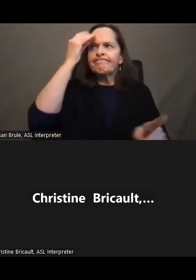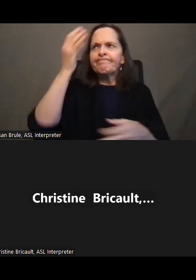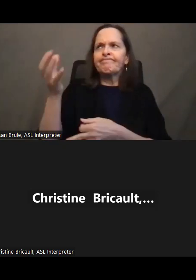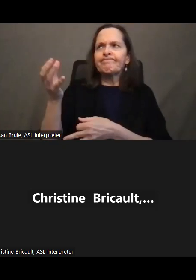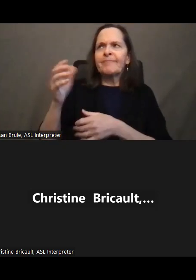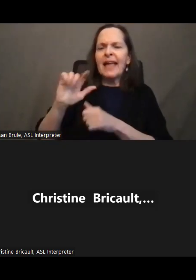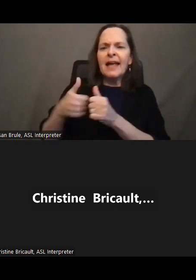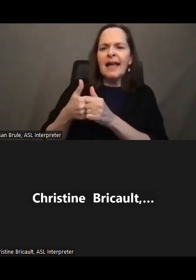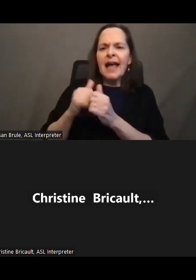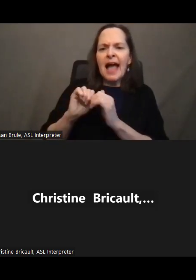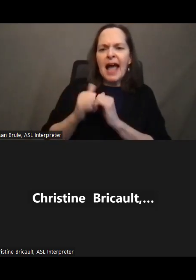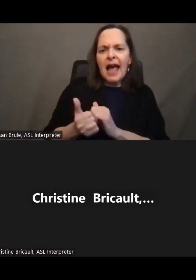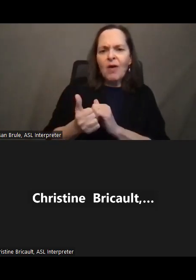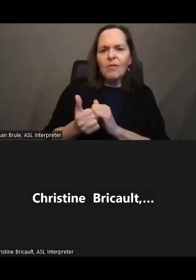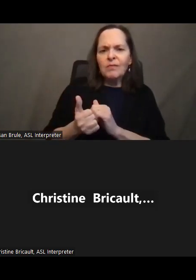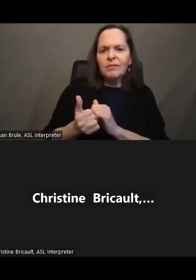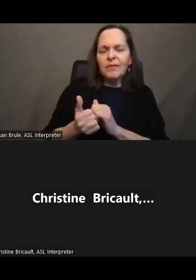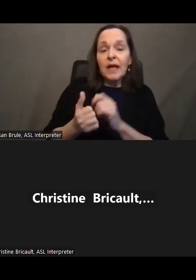you're scanning printed mail, it would need to be